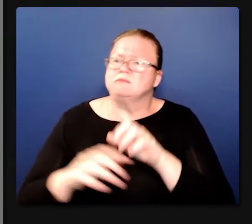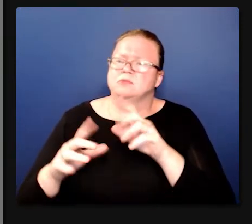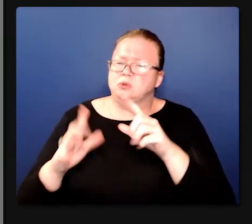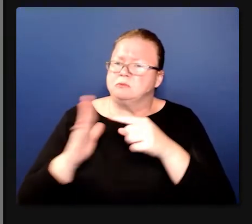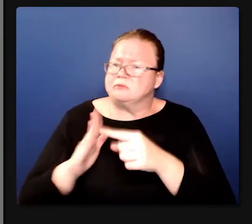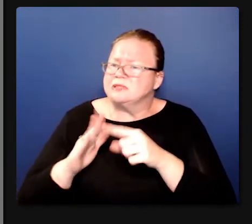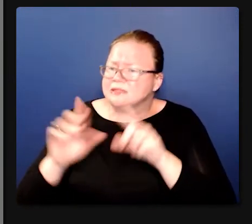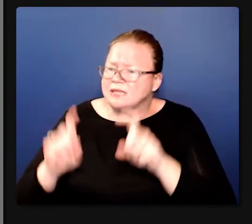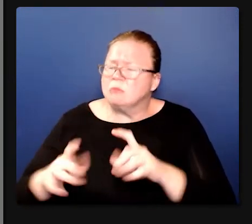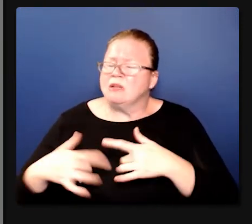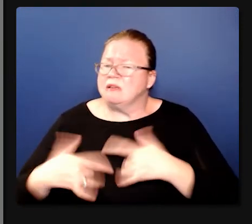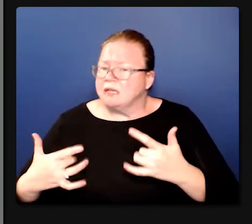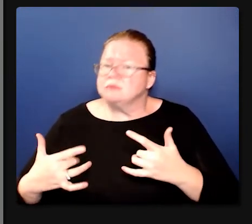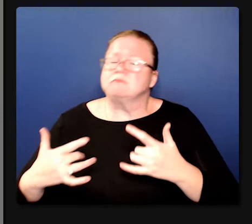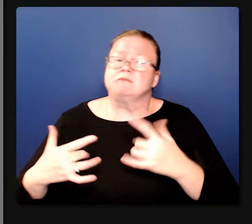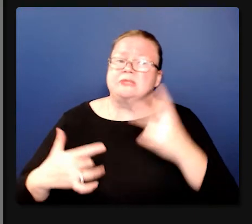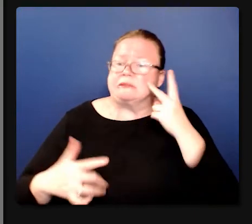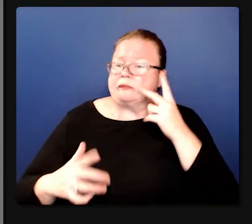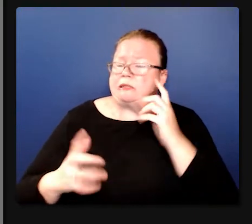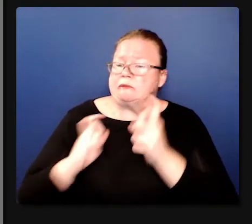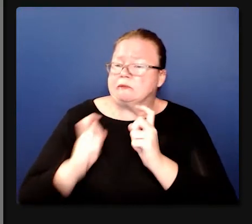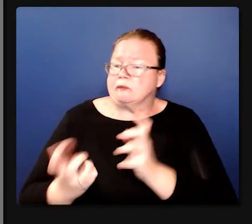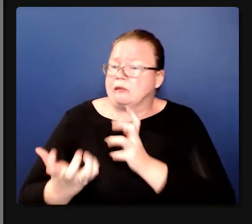You can sample out custom and standard events.